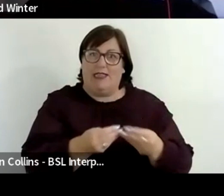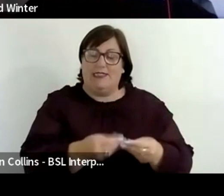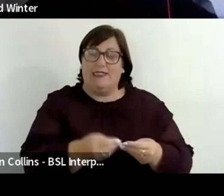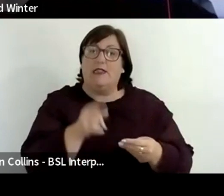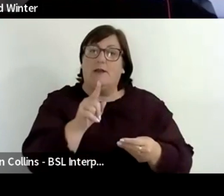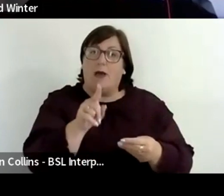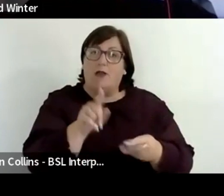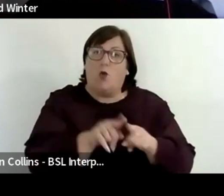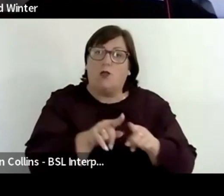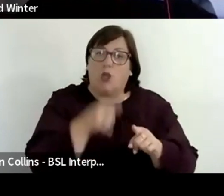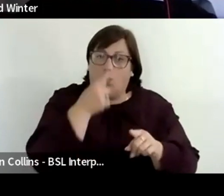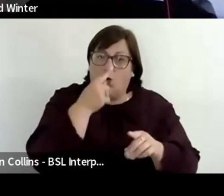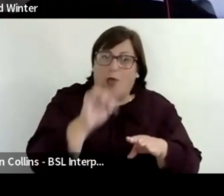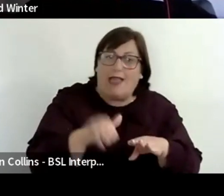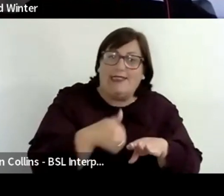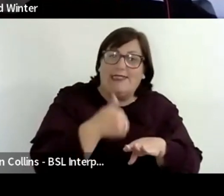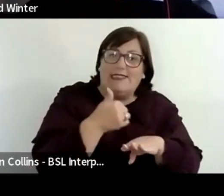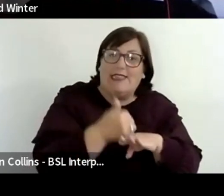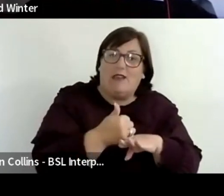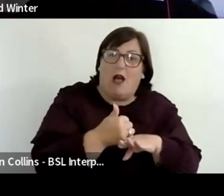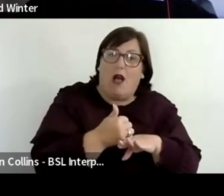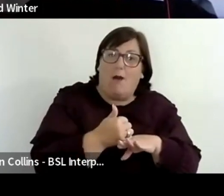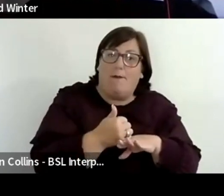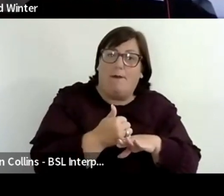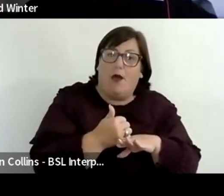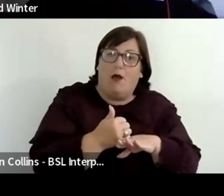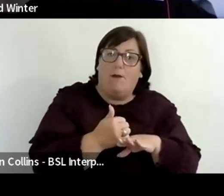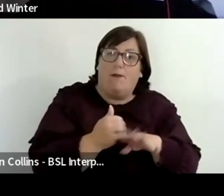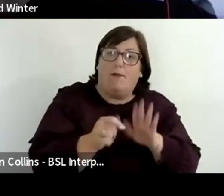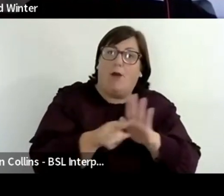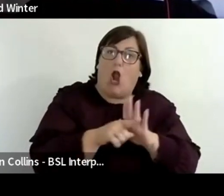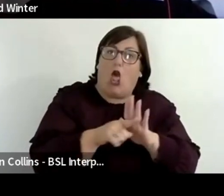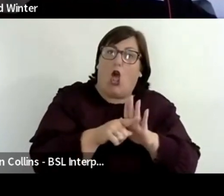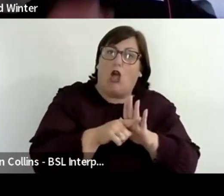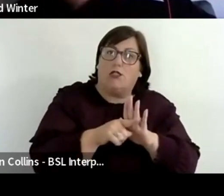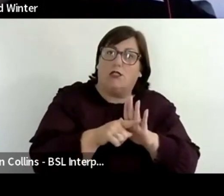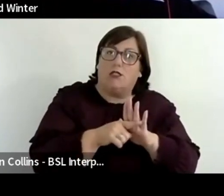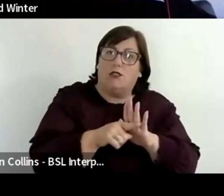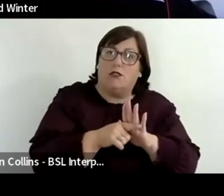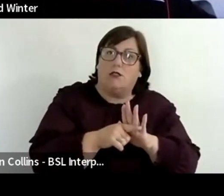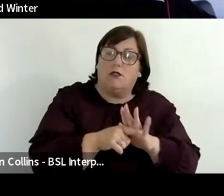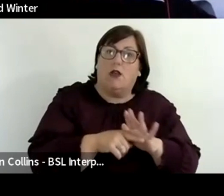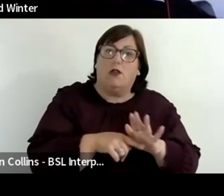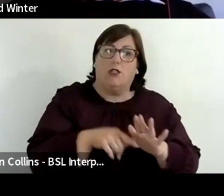If you are interested in specific jobs you can check an alert for the type of vacancy.